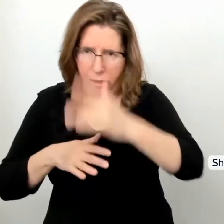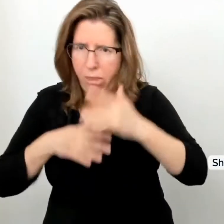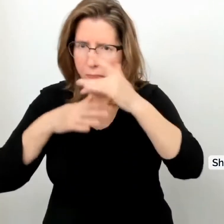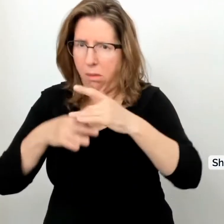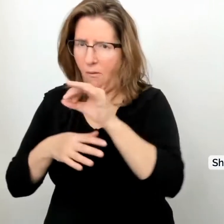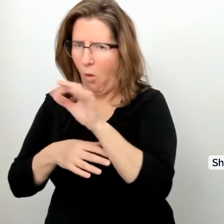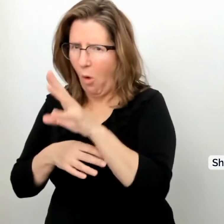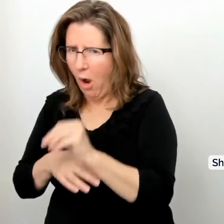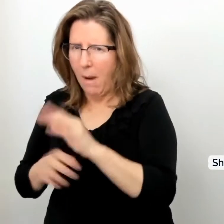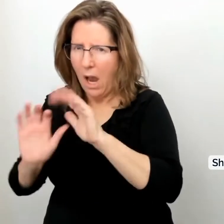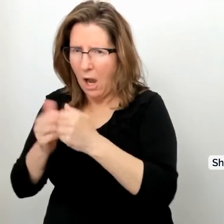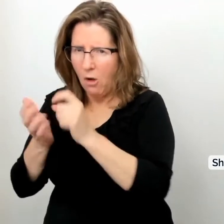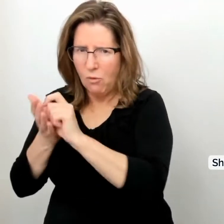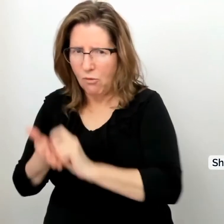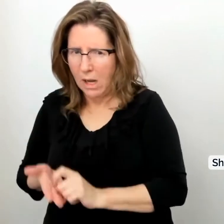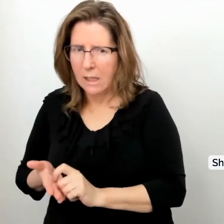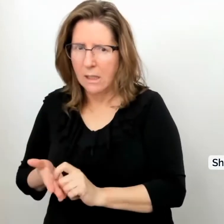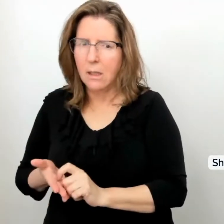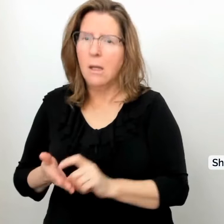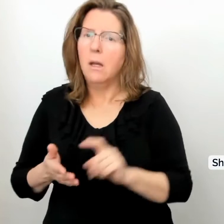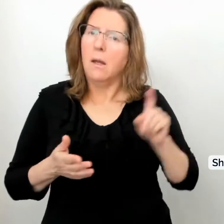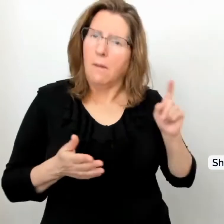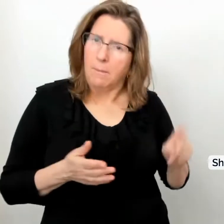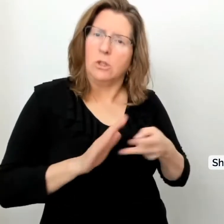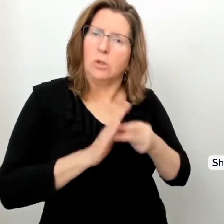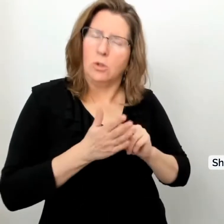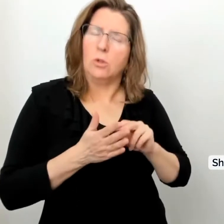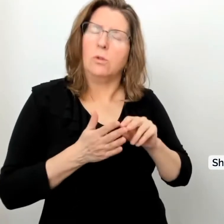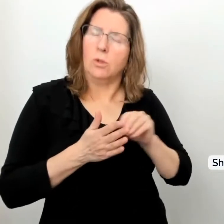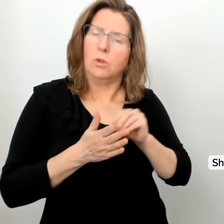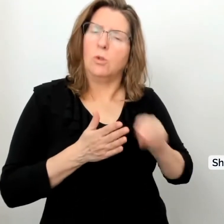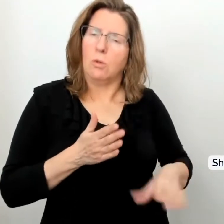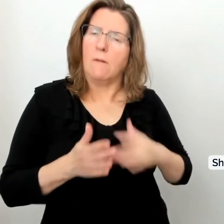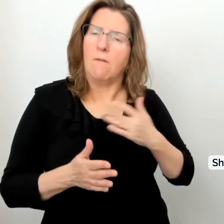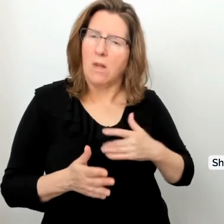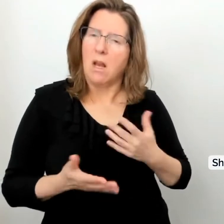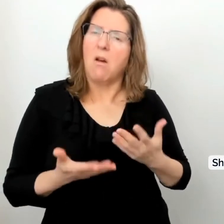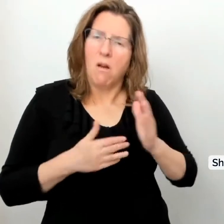They can freely express their thoughts and knowledge, without being concerned with keyboarding.